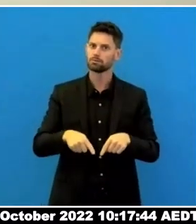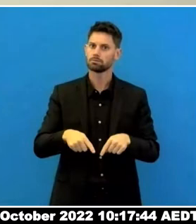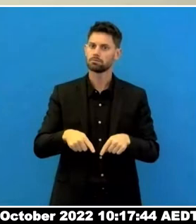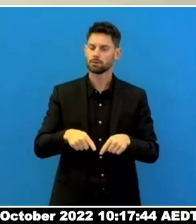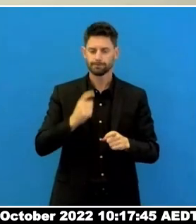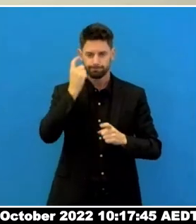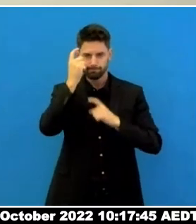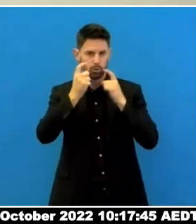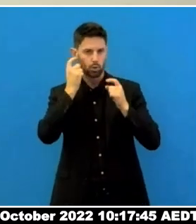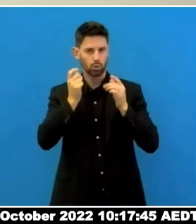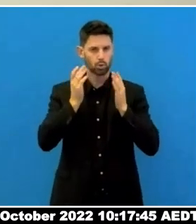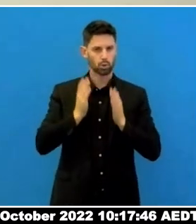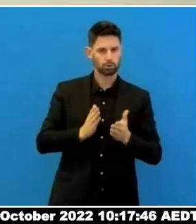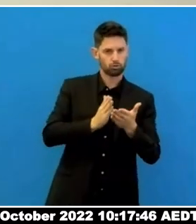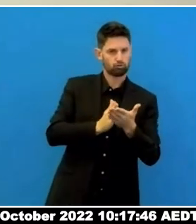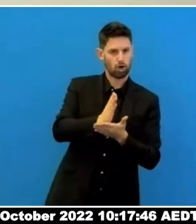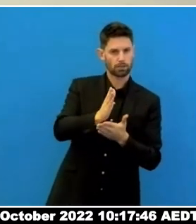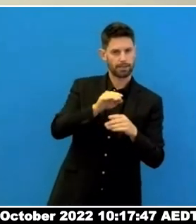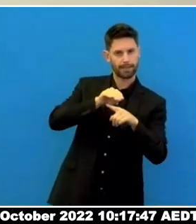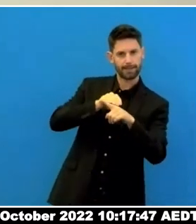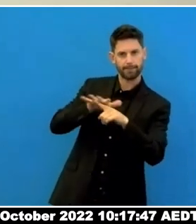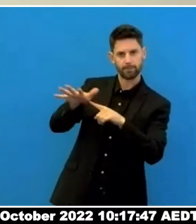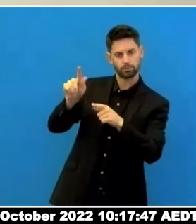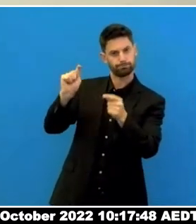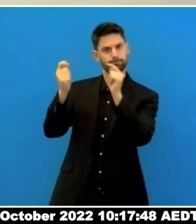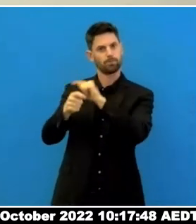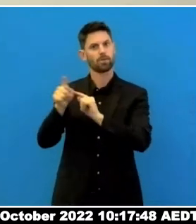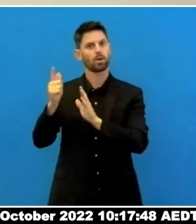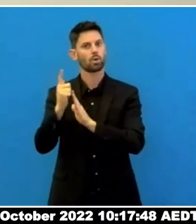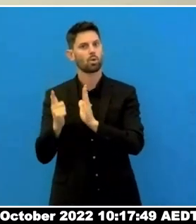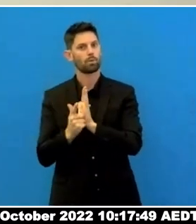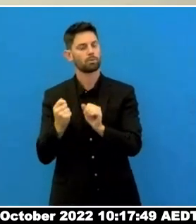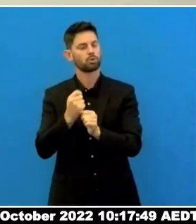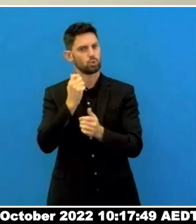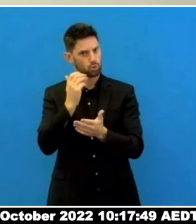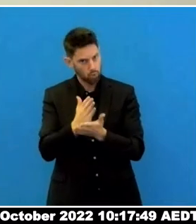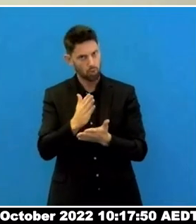to reshaping human rights and their promotion and protection in Australia.